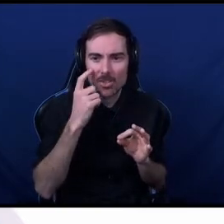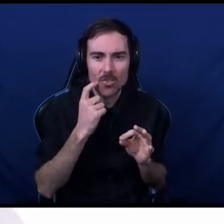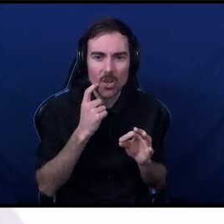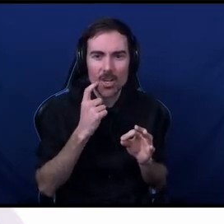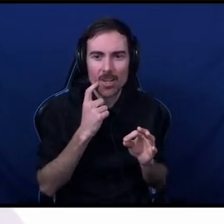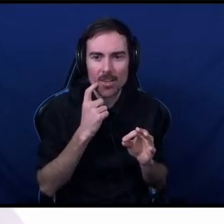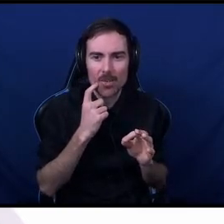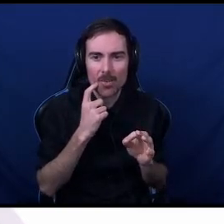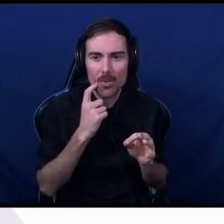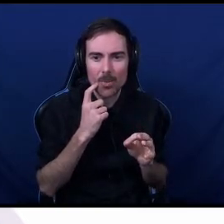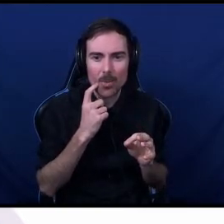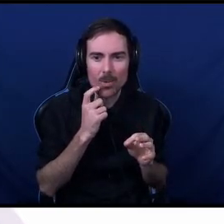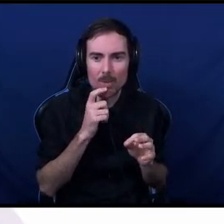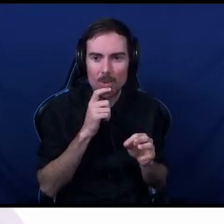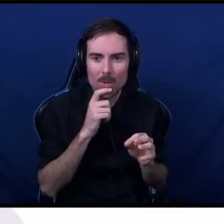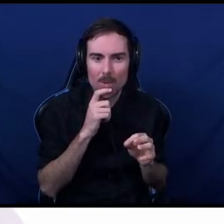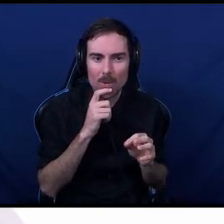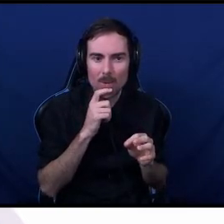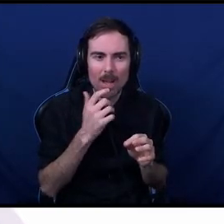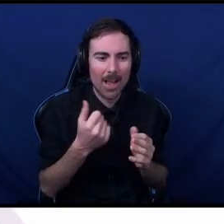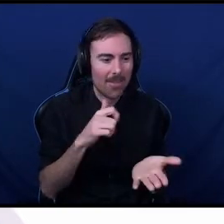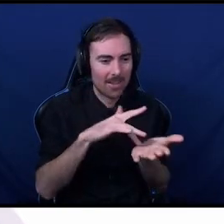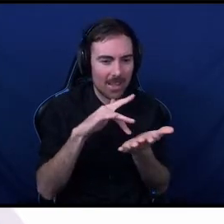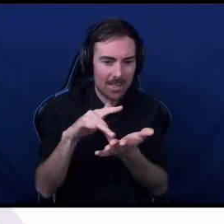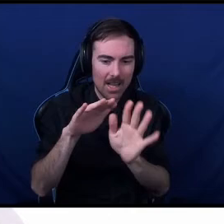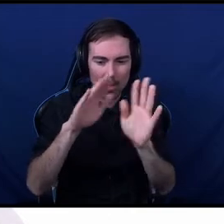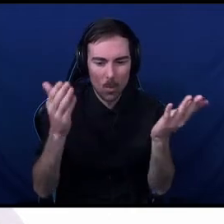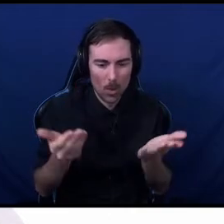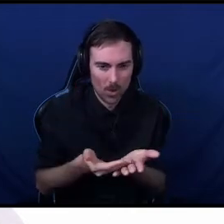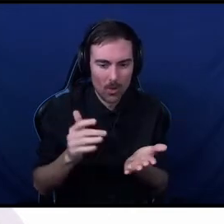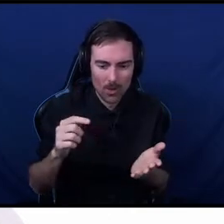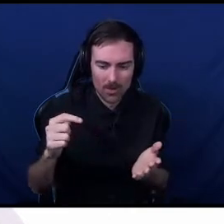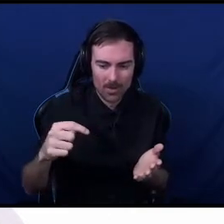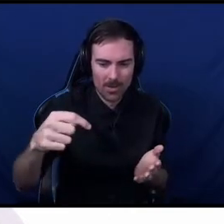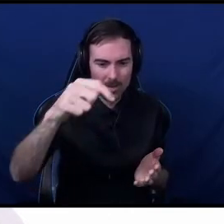And there was a number of centres around the world that were trying to do something quite similar to that where